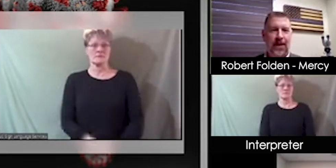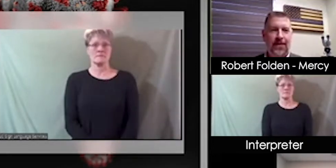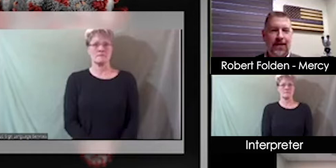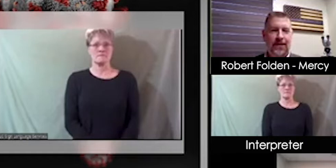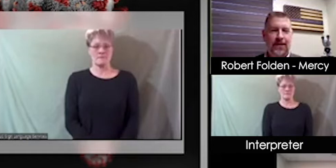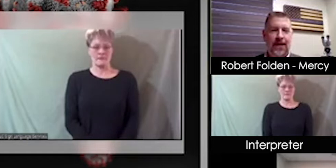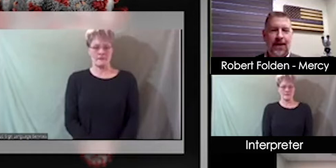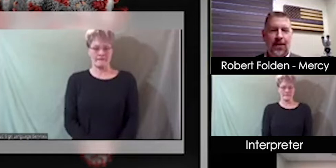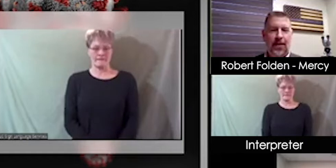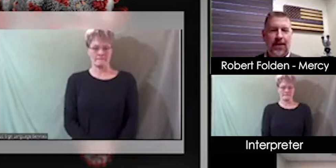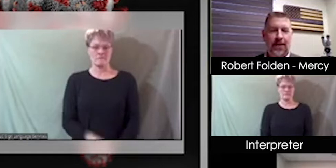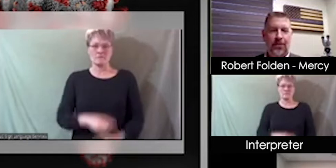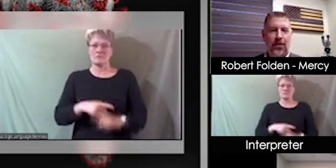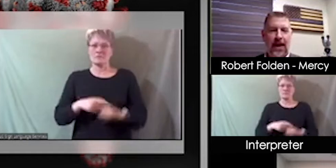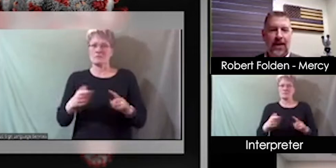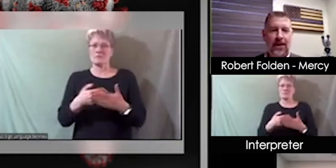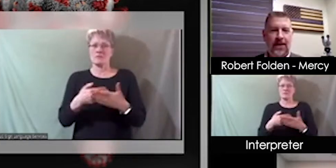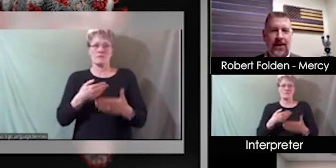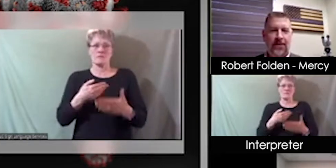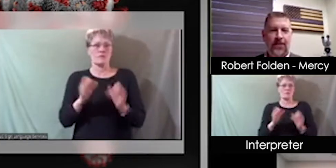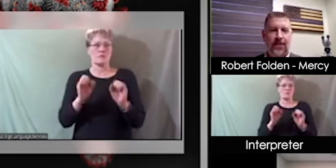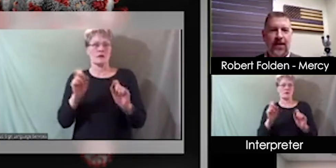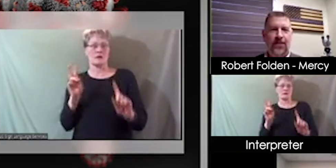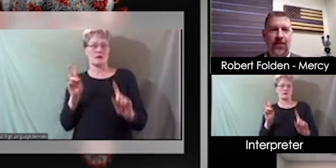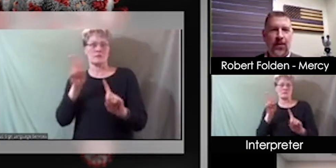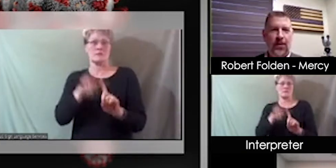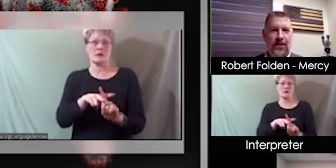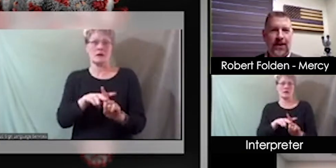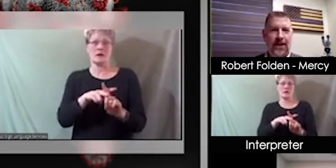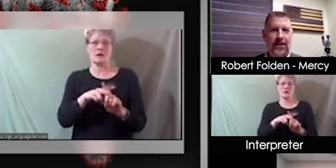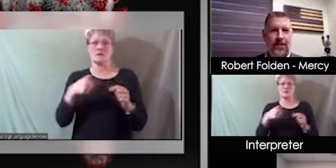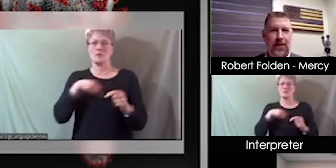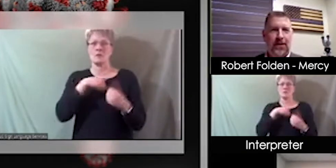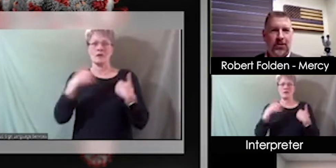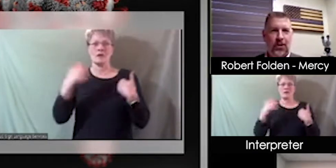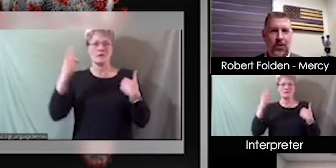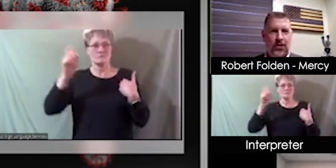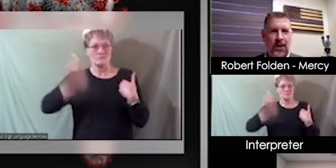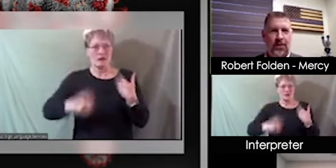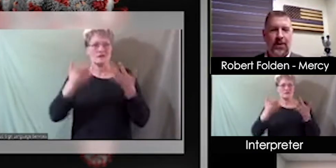implement this, but in reality if we were to get this big surge right